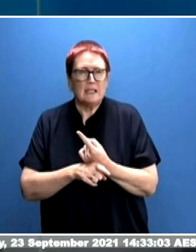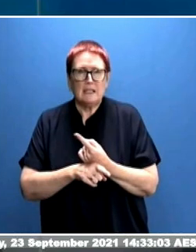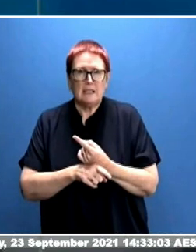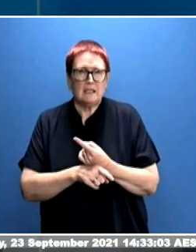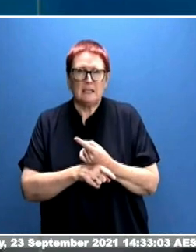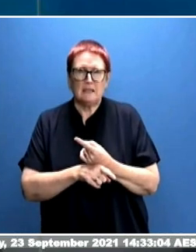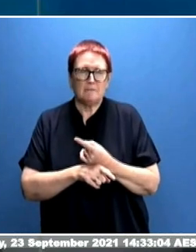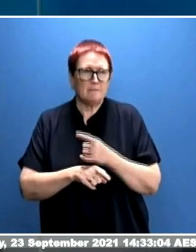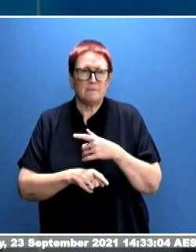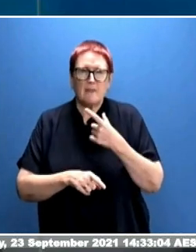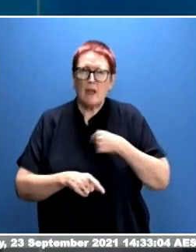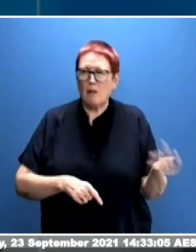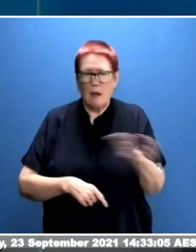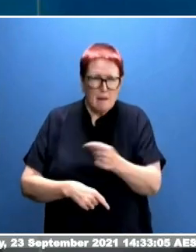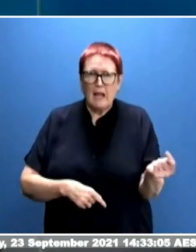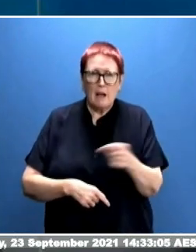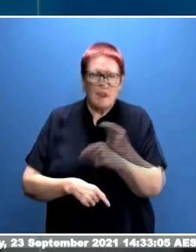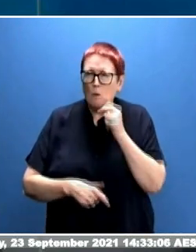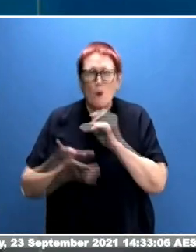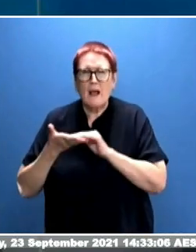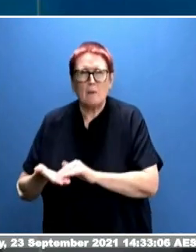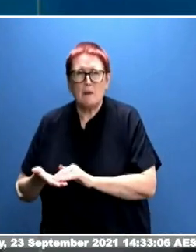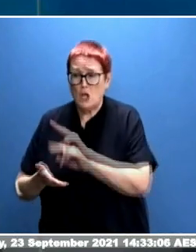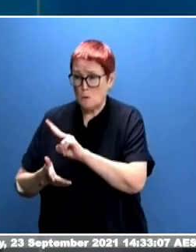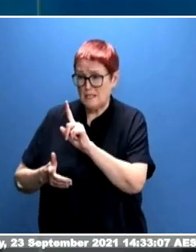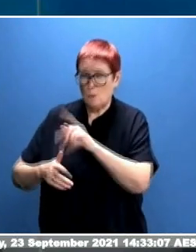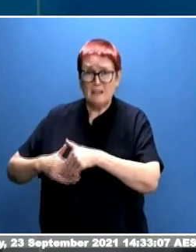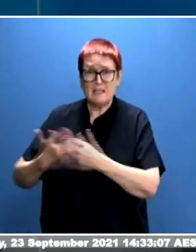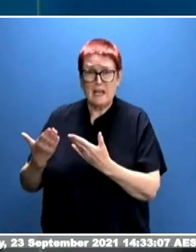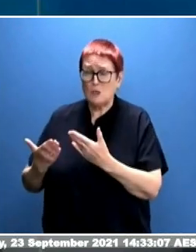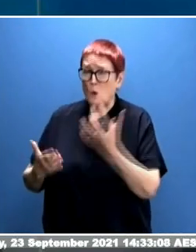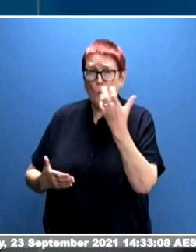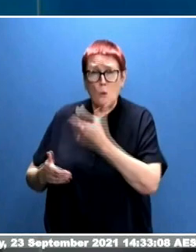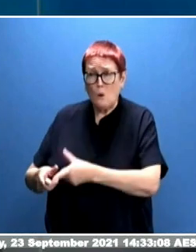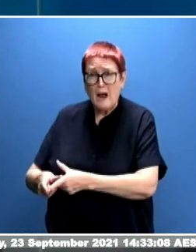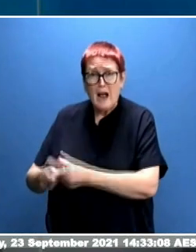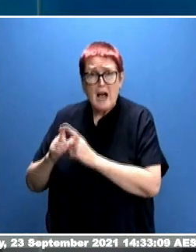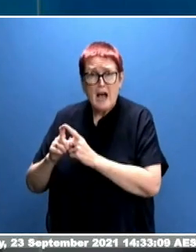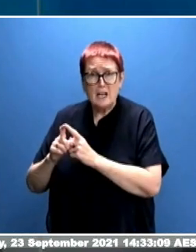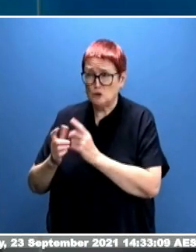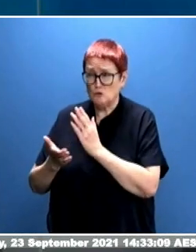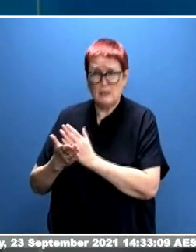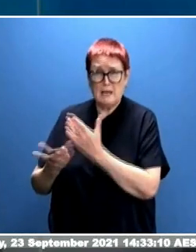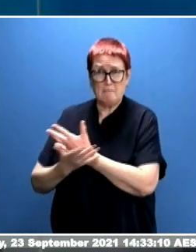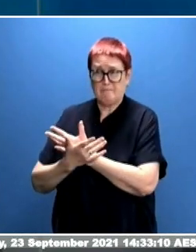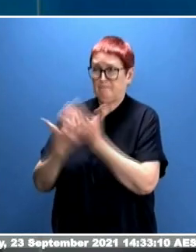In 21 days it is very, very challenging to really achieve anything with the